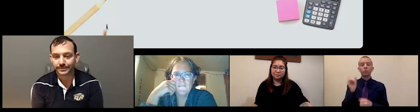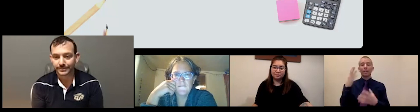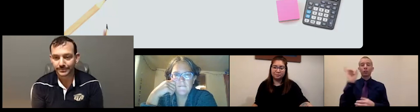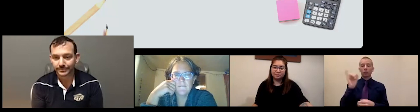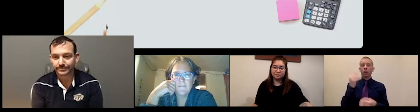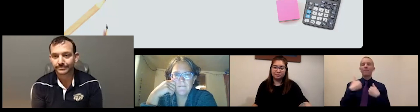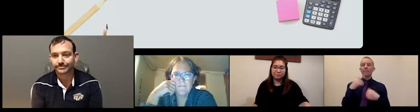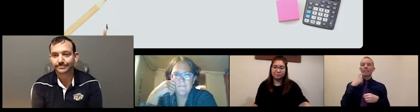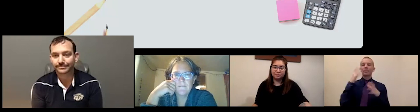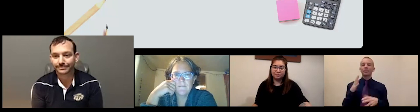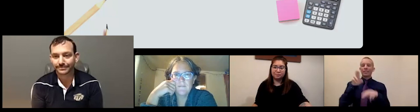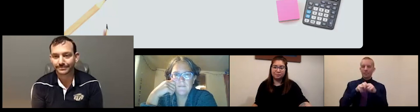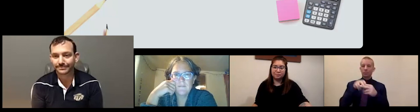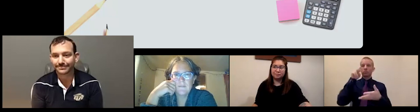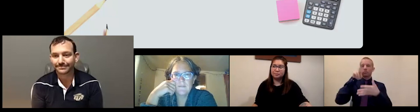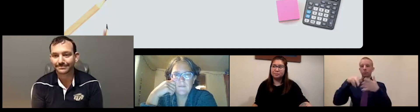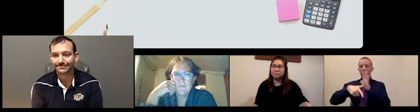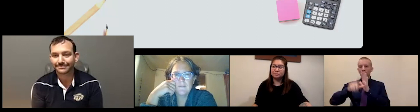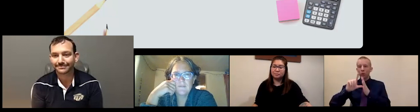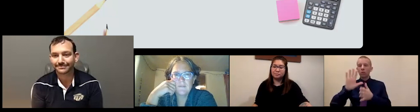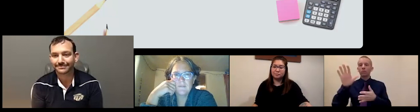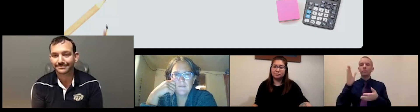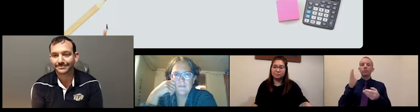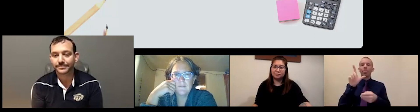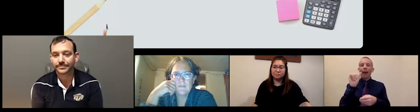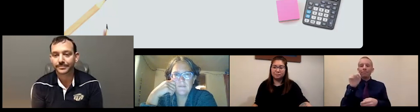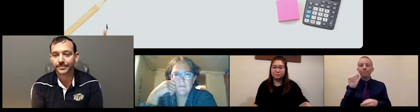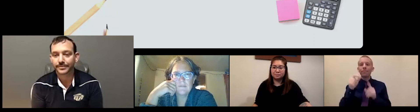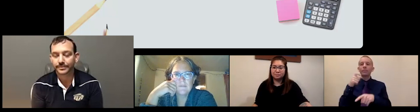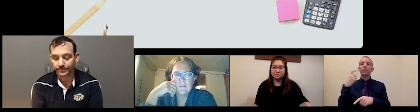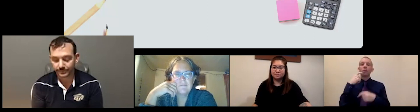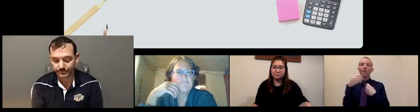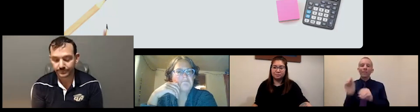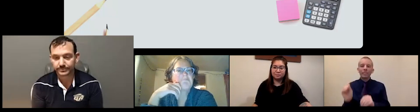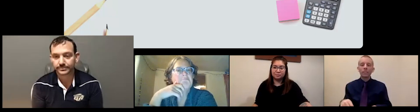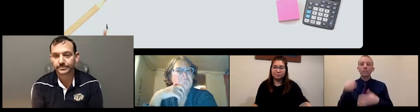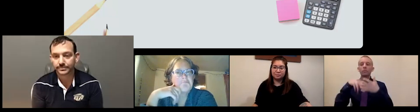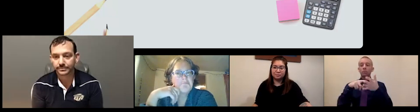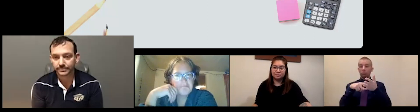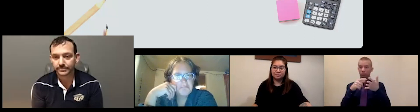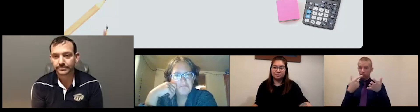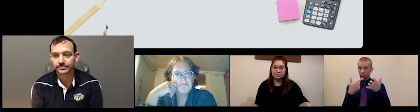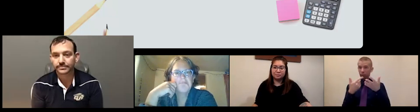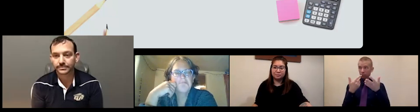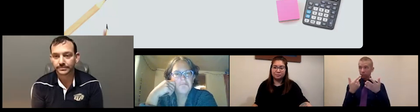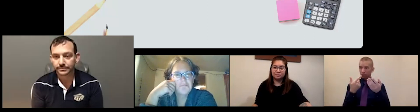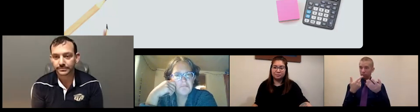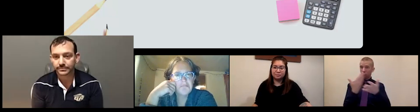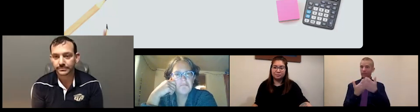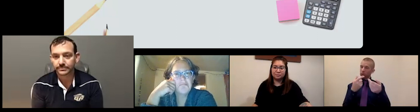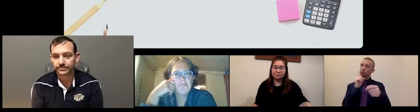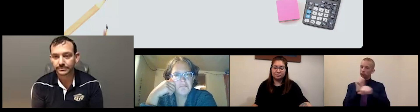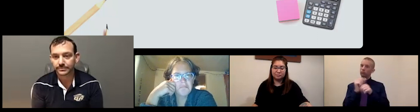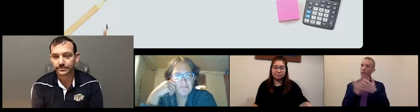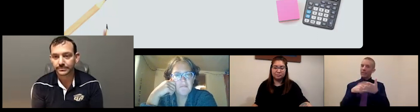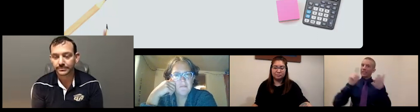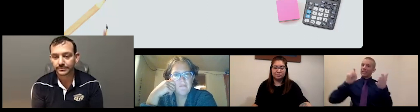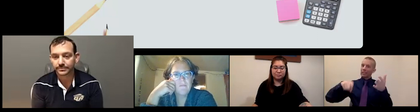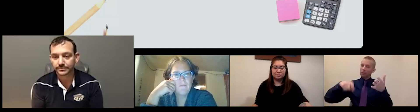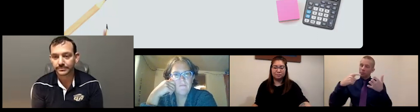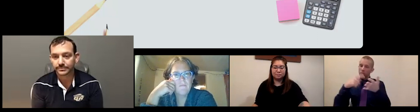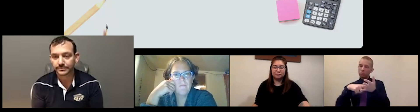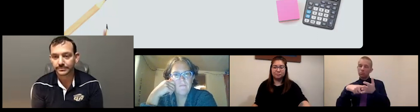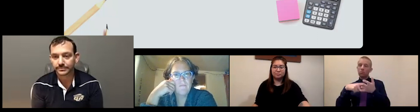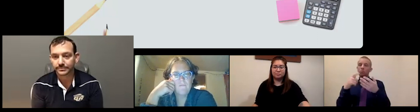Many insurance companies have dentists sit and review claims from dental offices to verify if it’s needed.